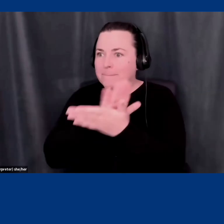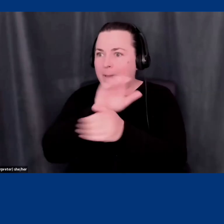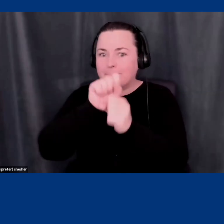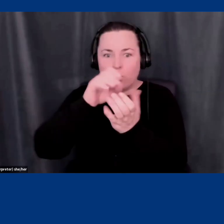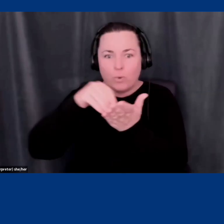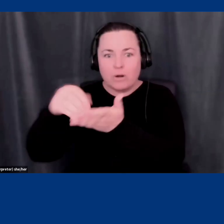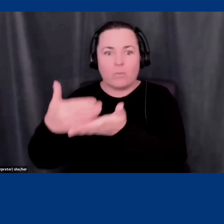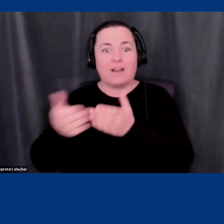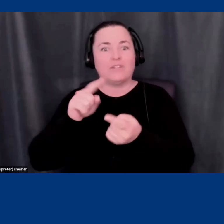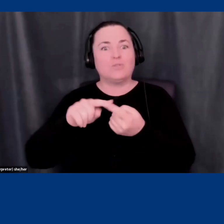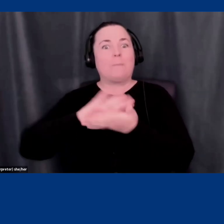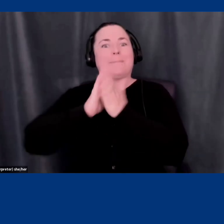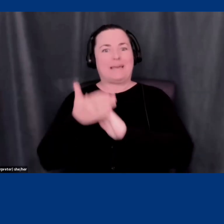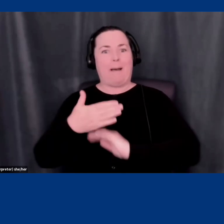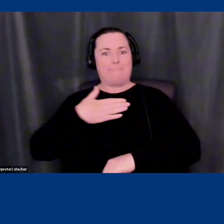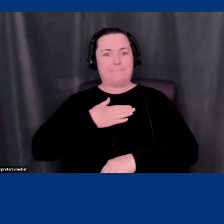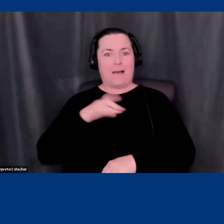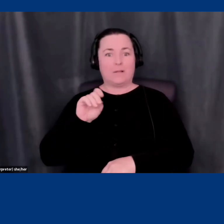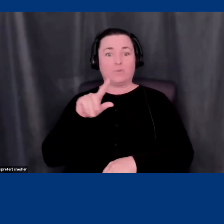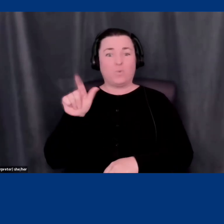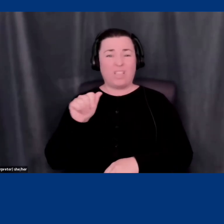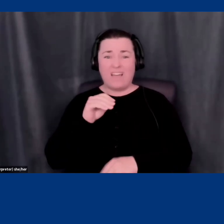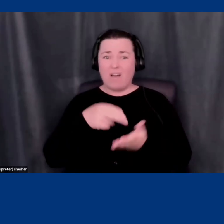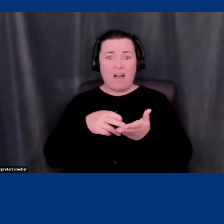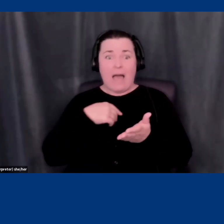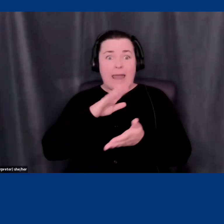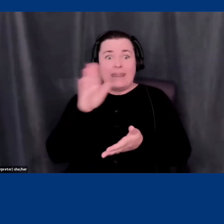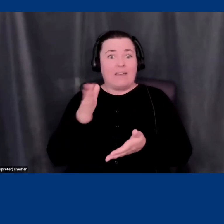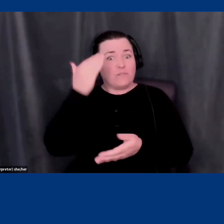know her. This is just somebody I saw. And I said, "I